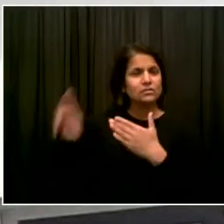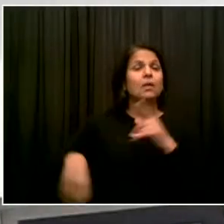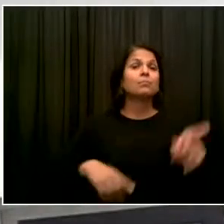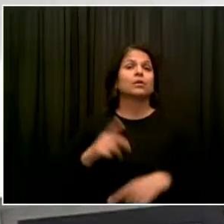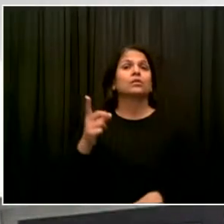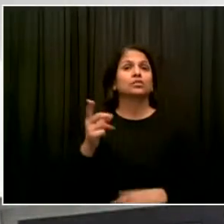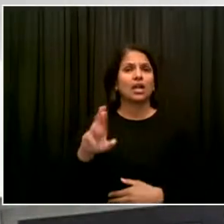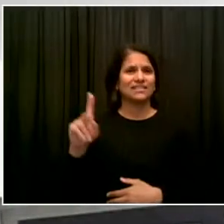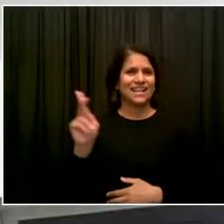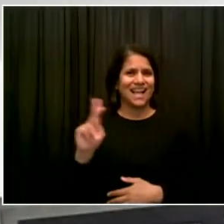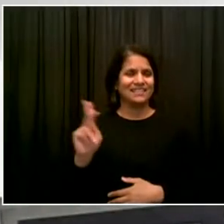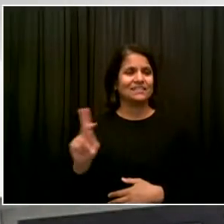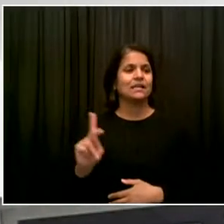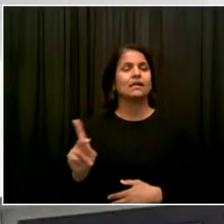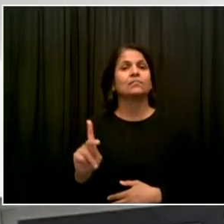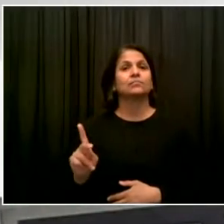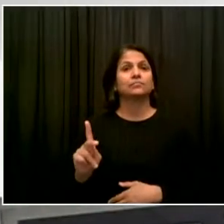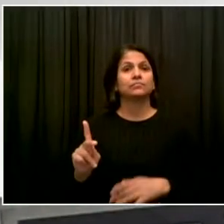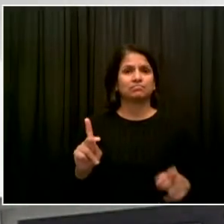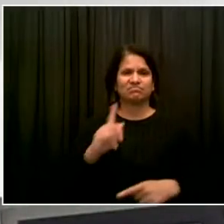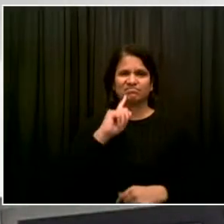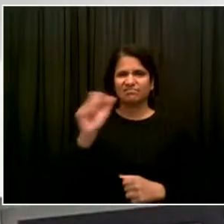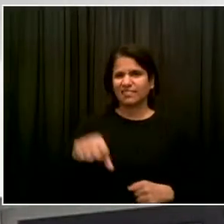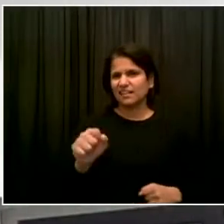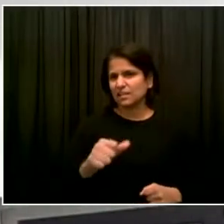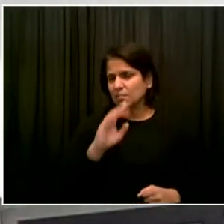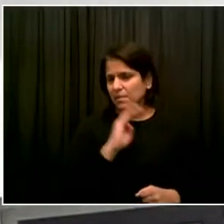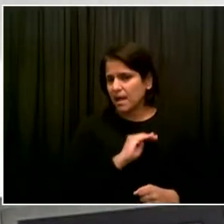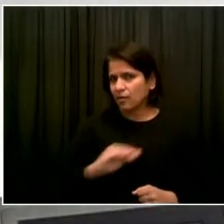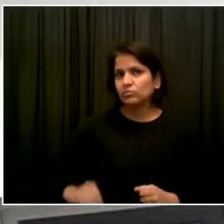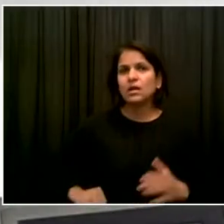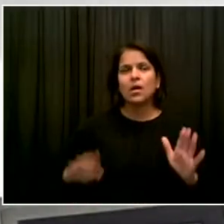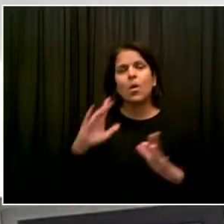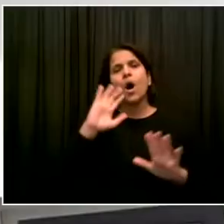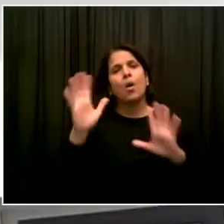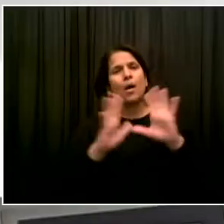ETH RESPONSE TIME AND TURNAROUND TIME.